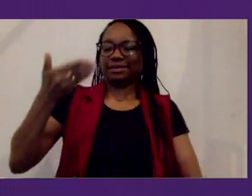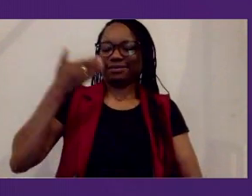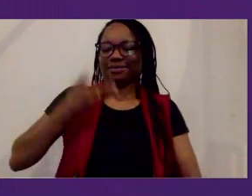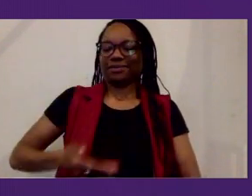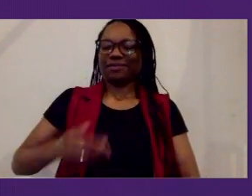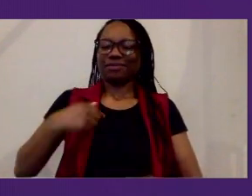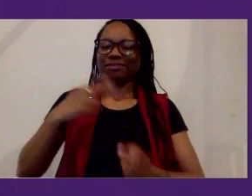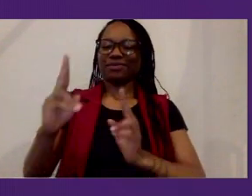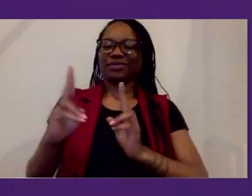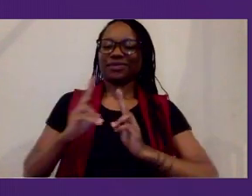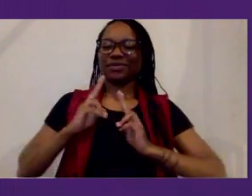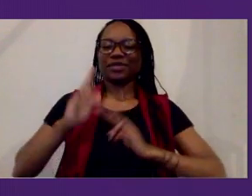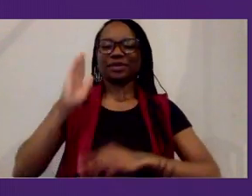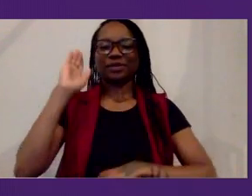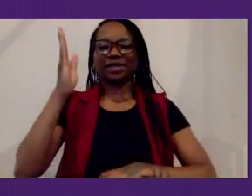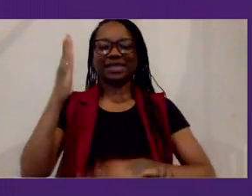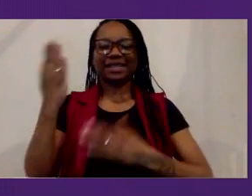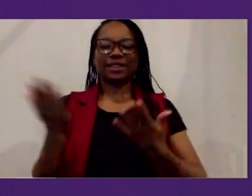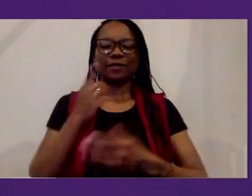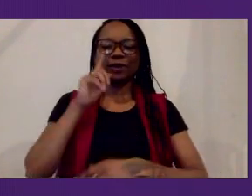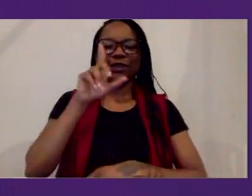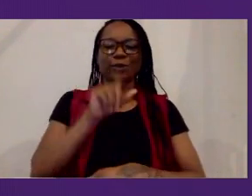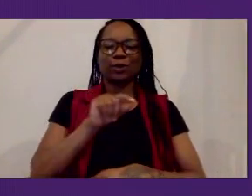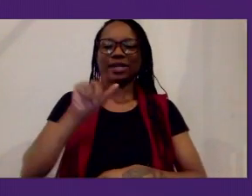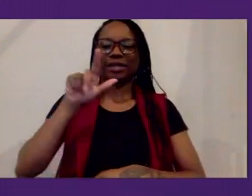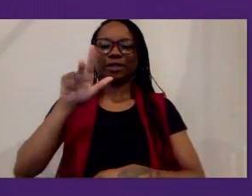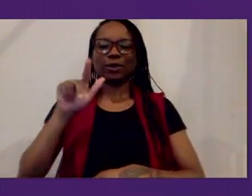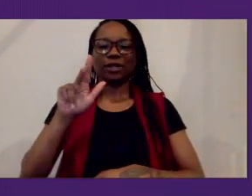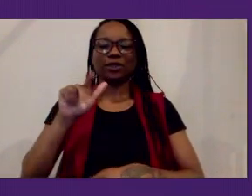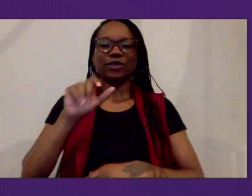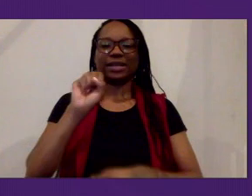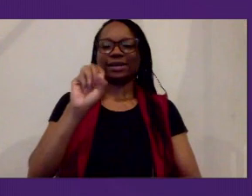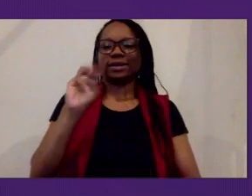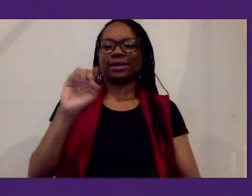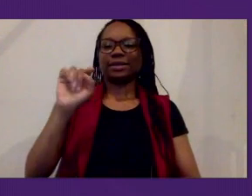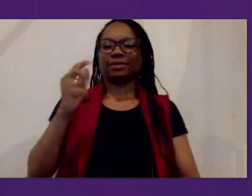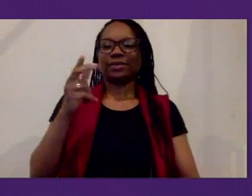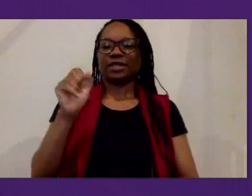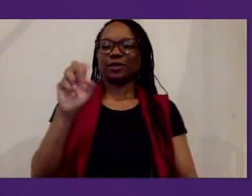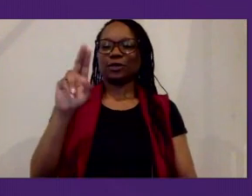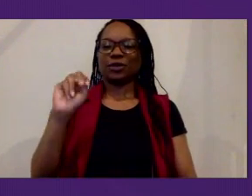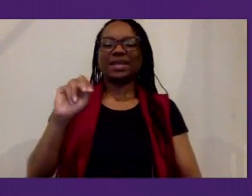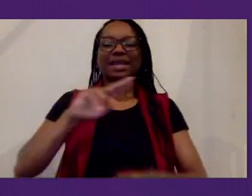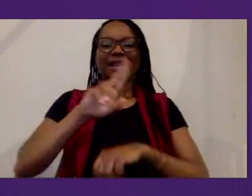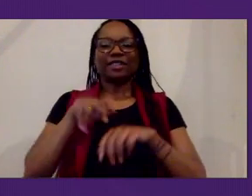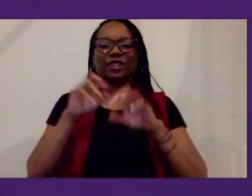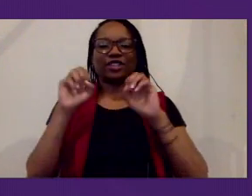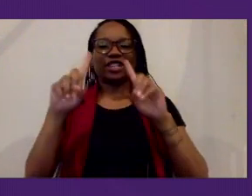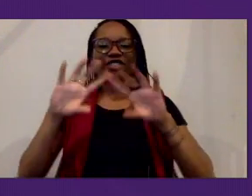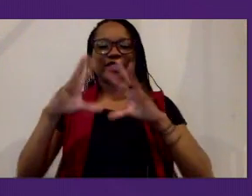2023 Smithsonian National Education Summit alongside such innovative and reflective